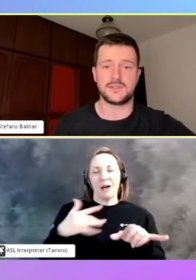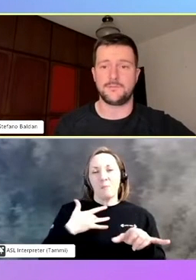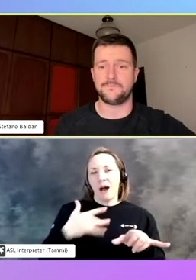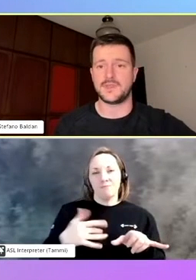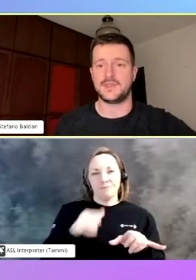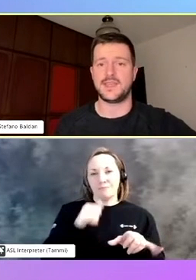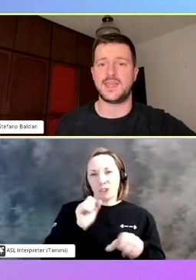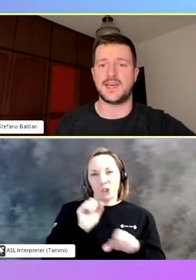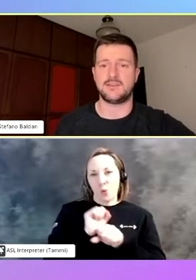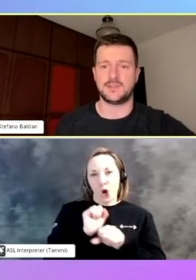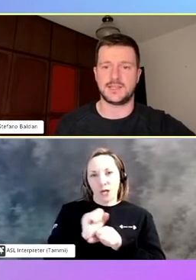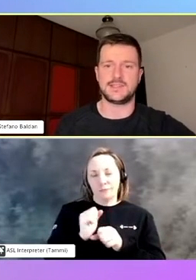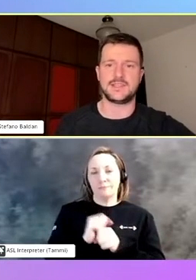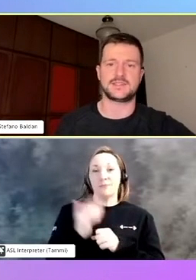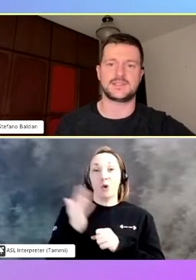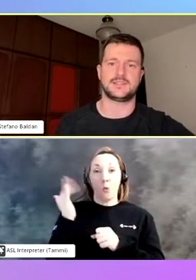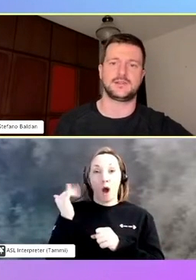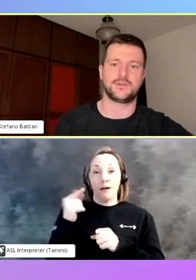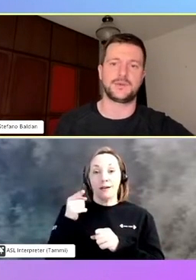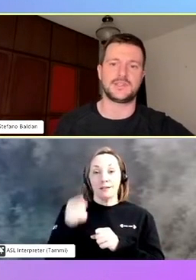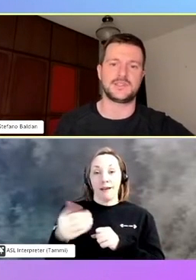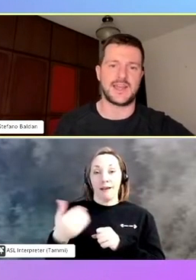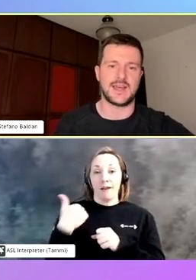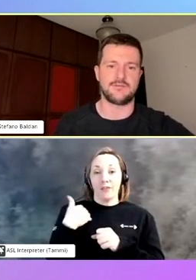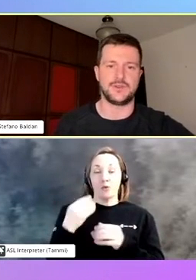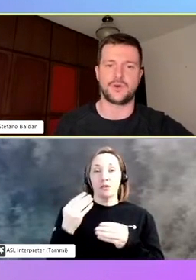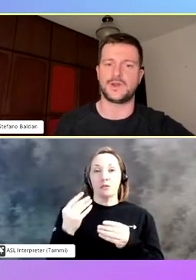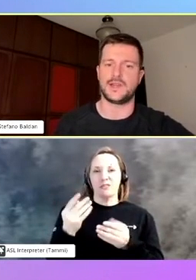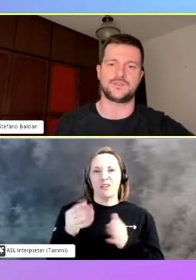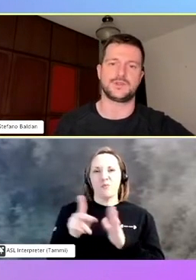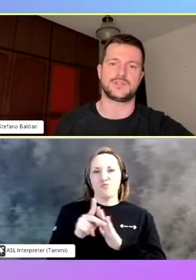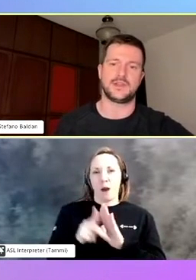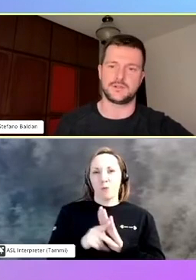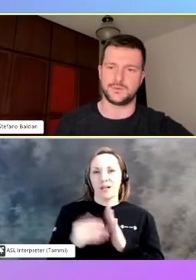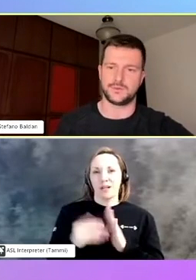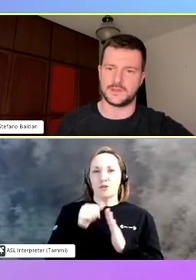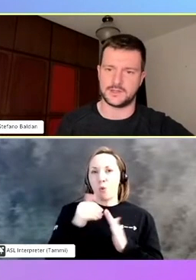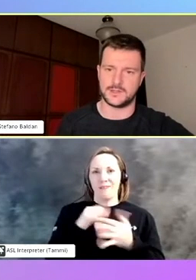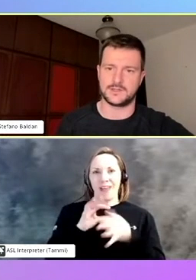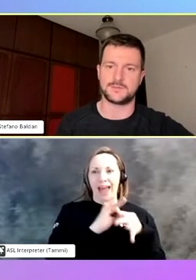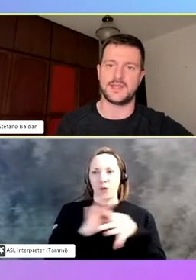the WBC has published to the web content